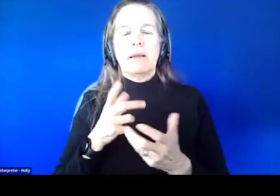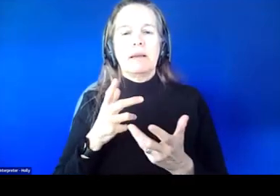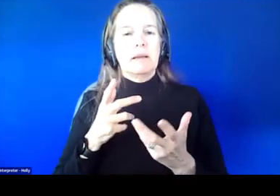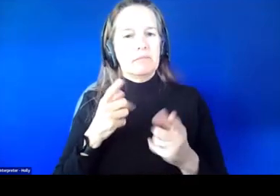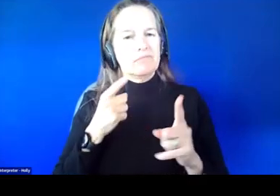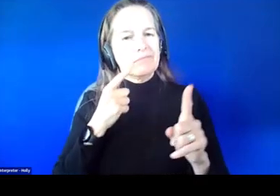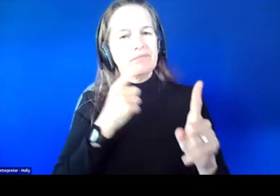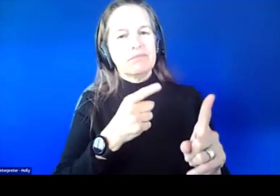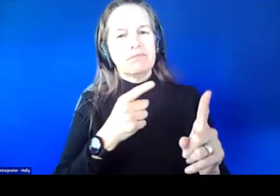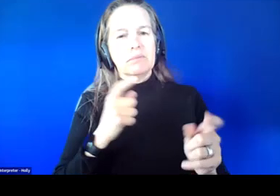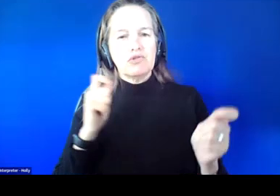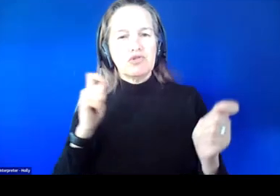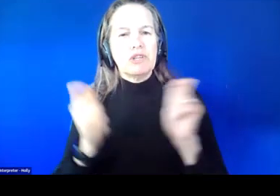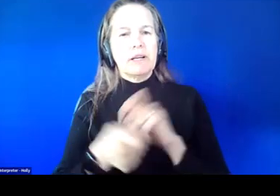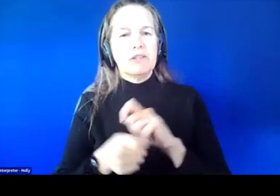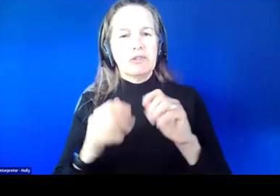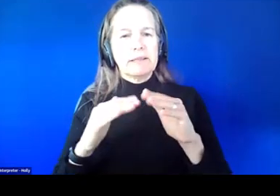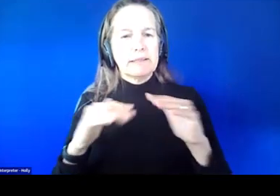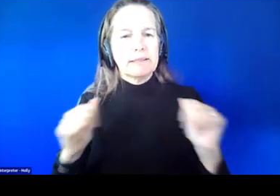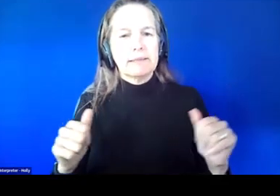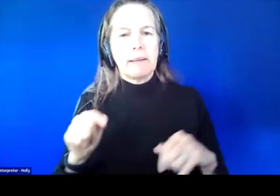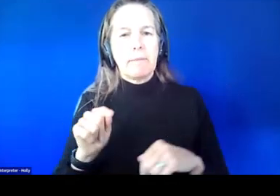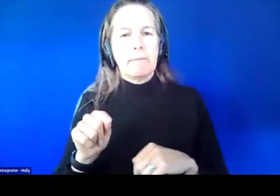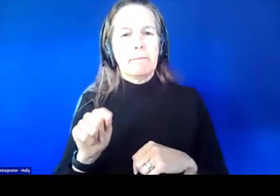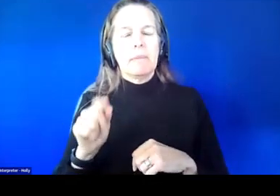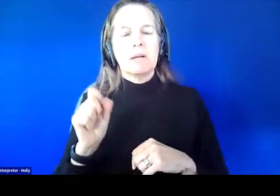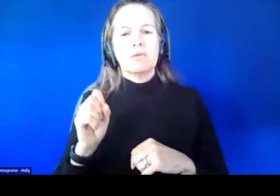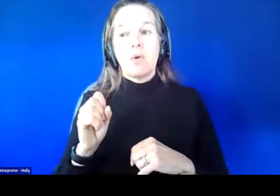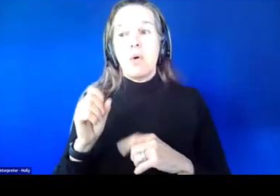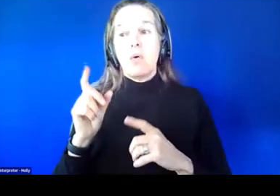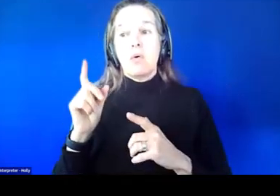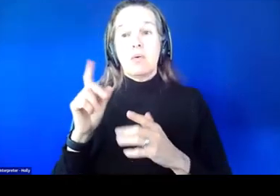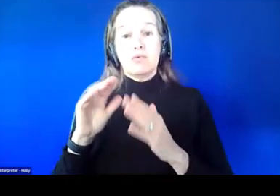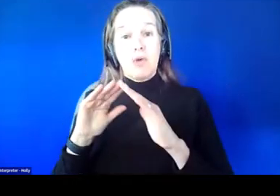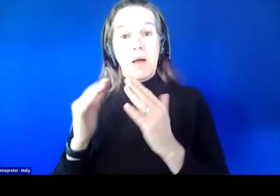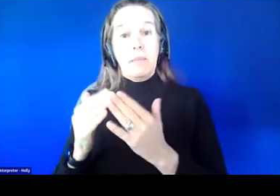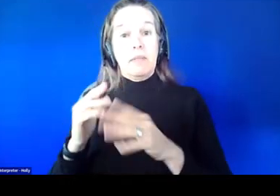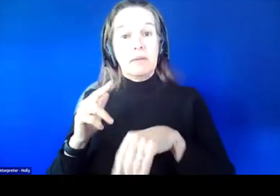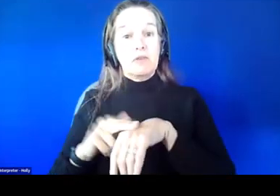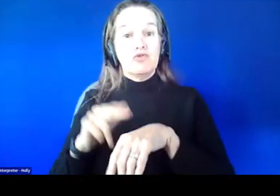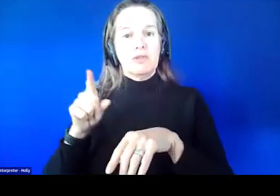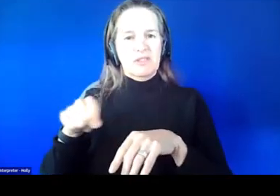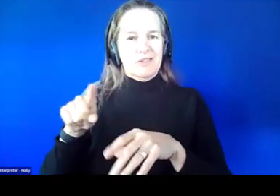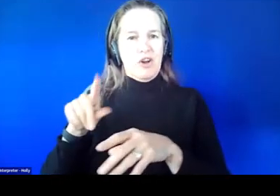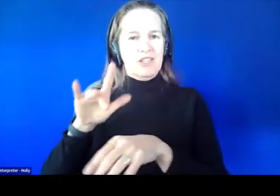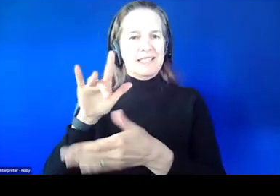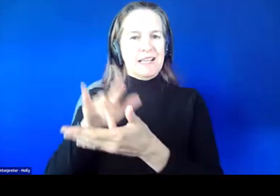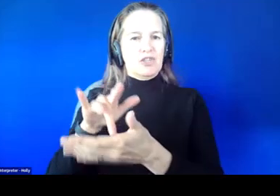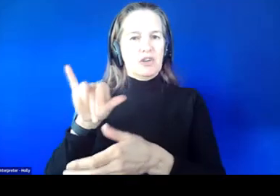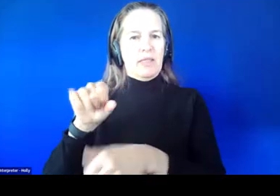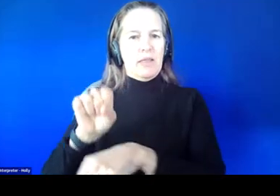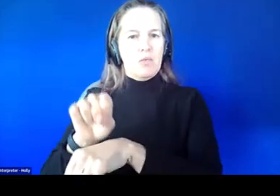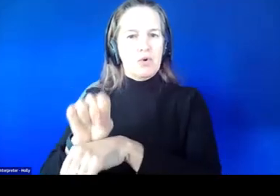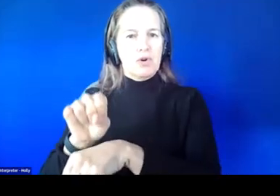change the systems um so tribal nations are centered in the work um and then once again like our team